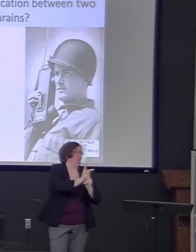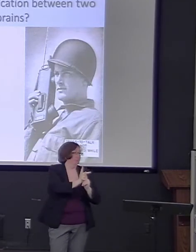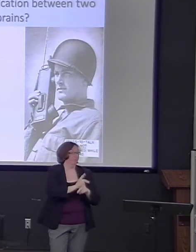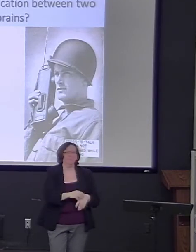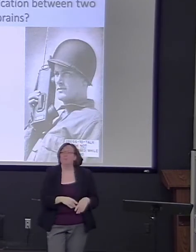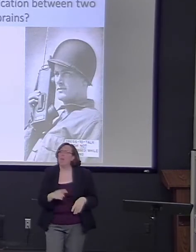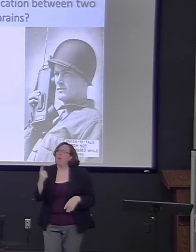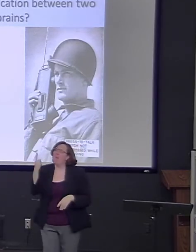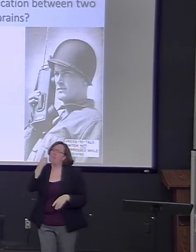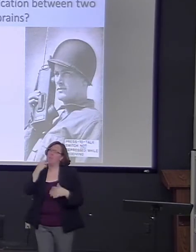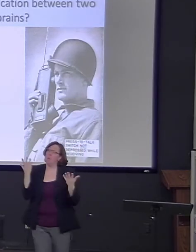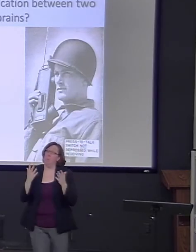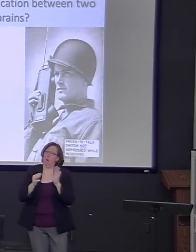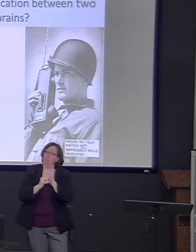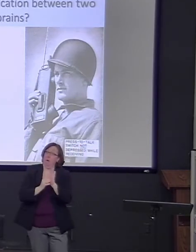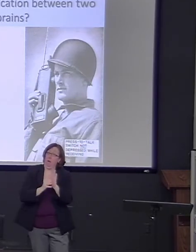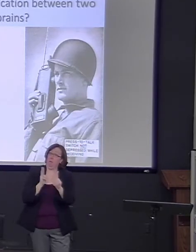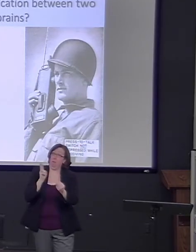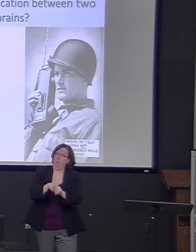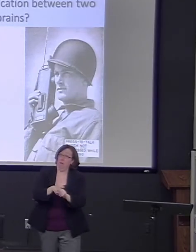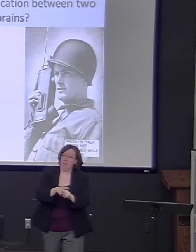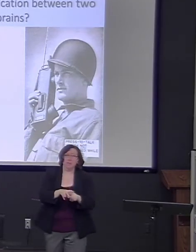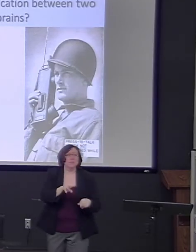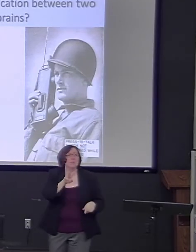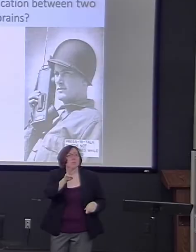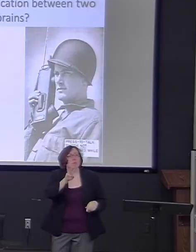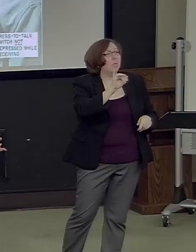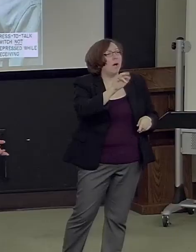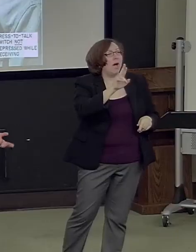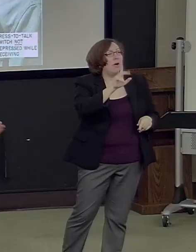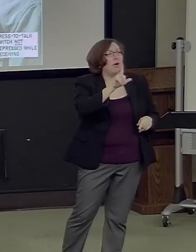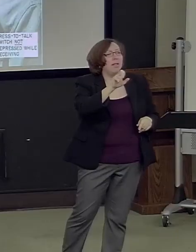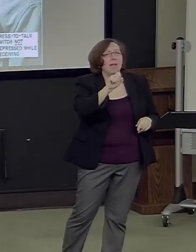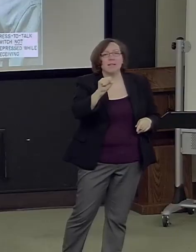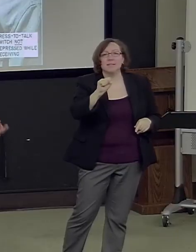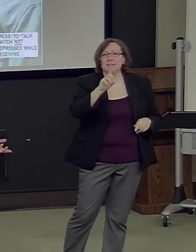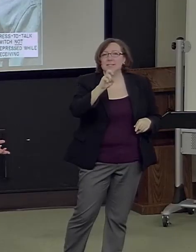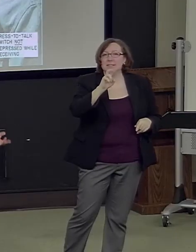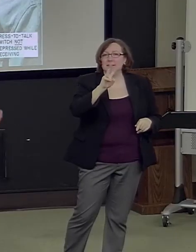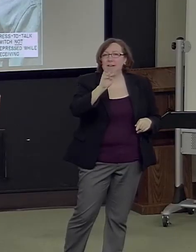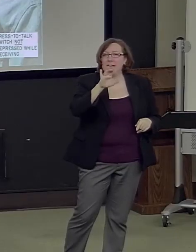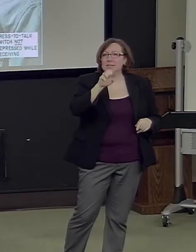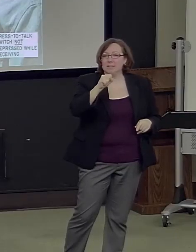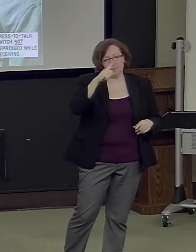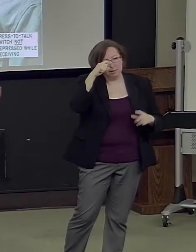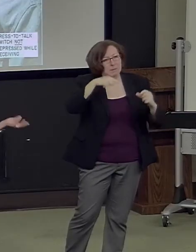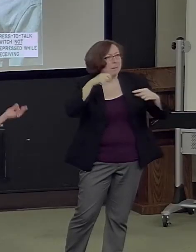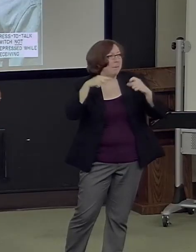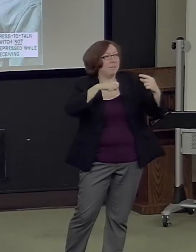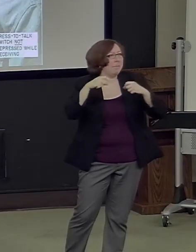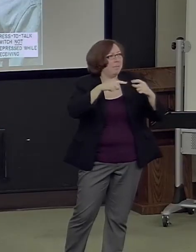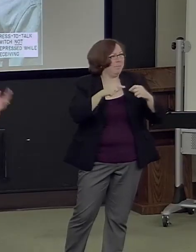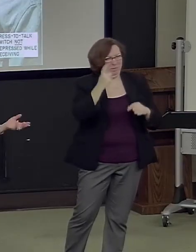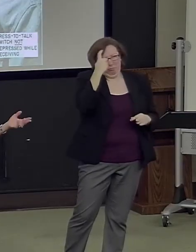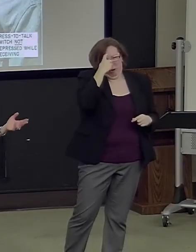are models of wireless devices. The brain is a wireless device. We talk and receive, we send and receive,